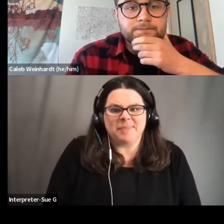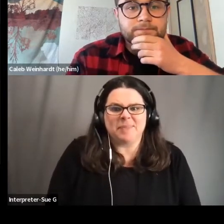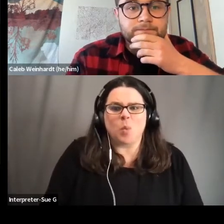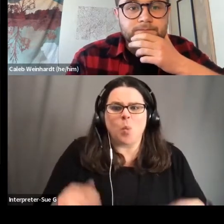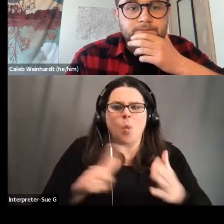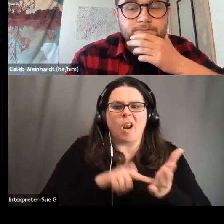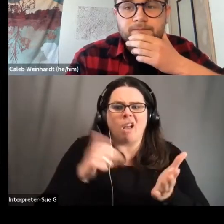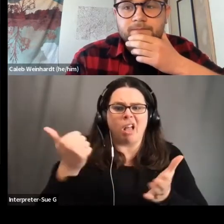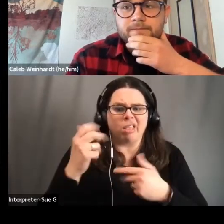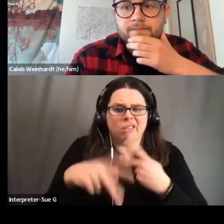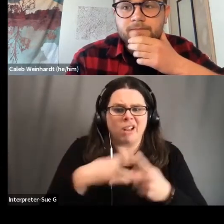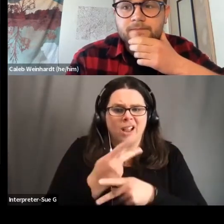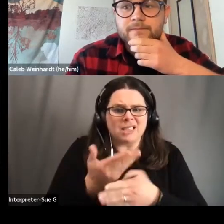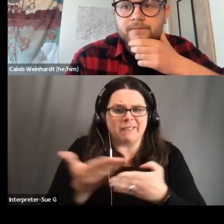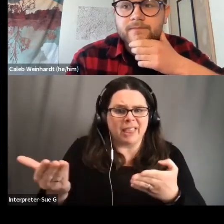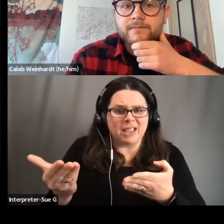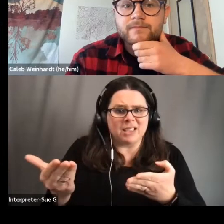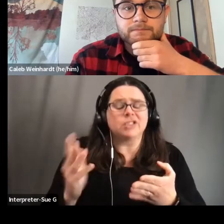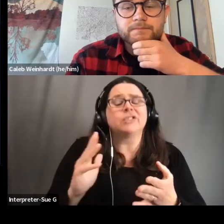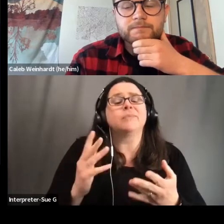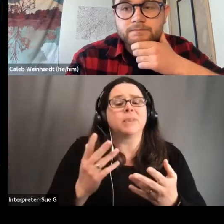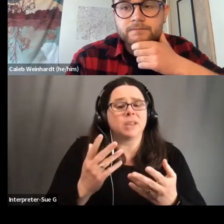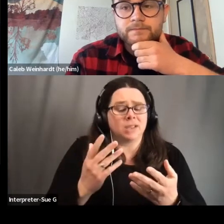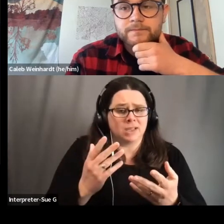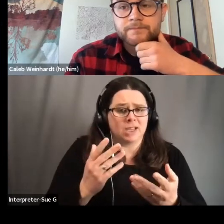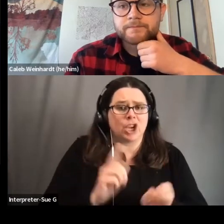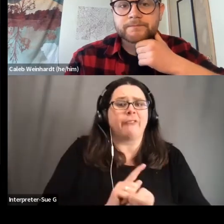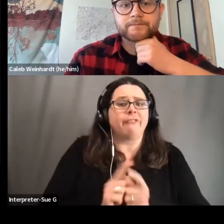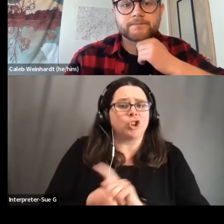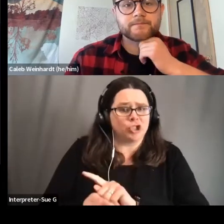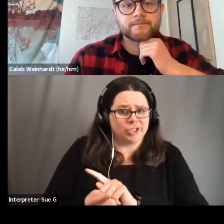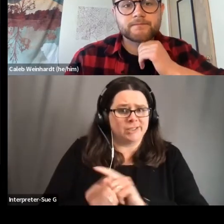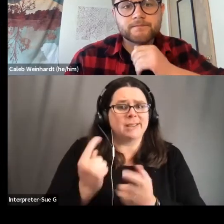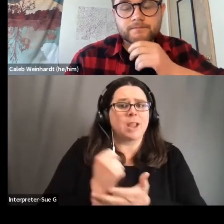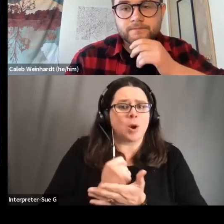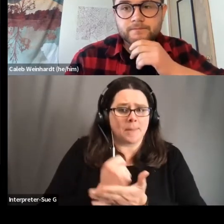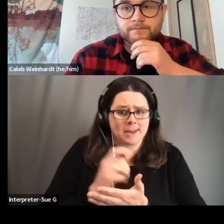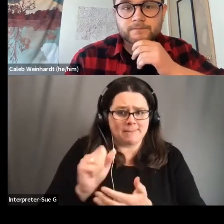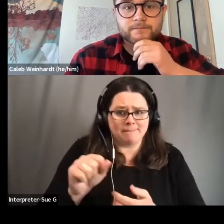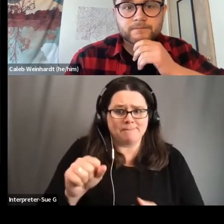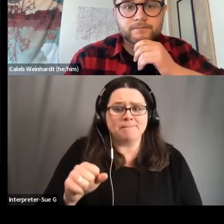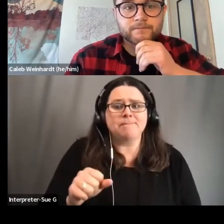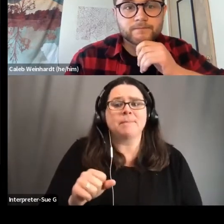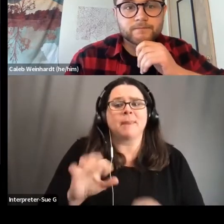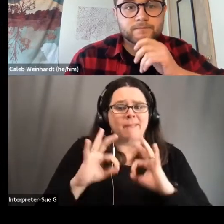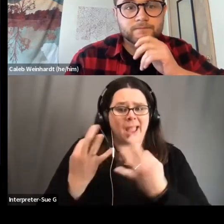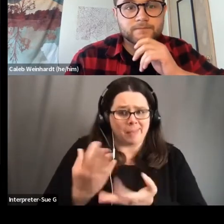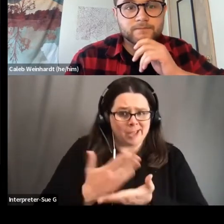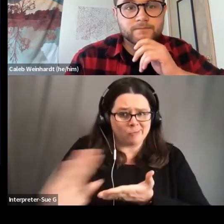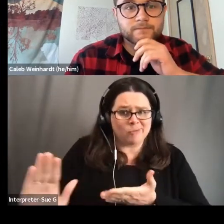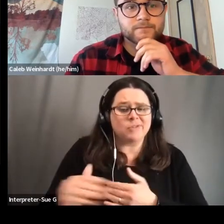What other kinds of things might trans people? Conversion therapy, exactly. Family rejection, parental rejection